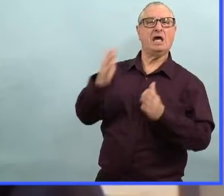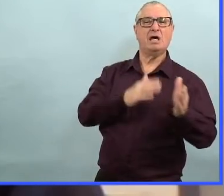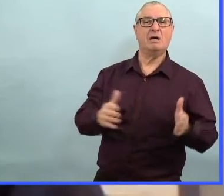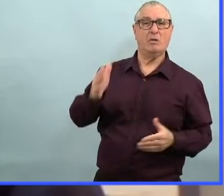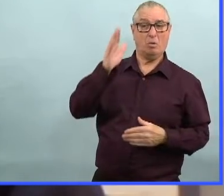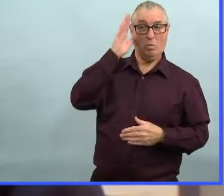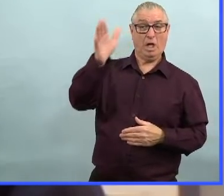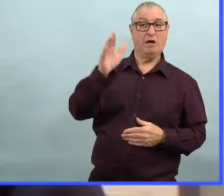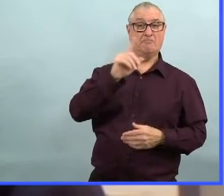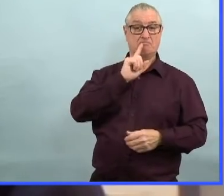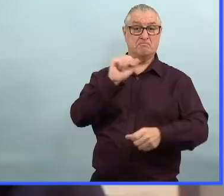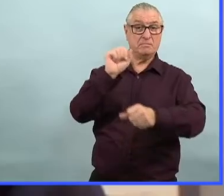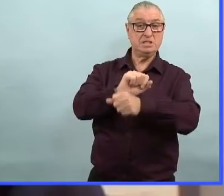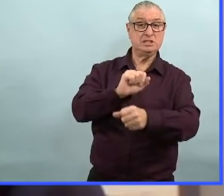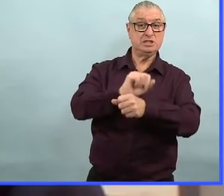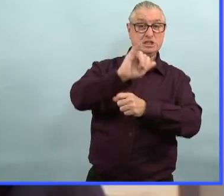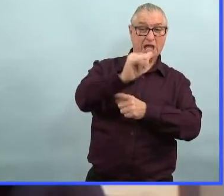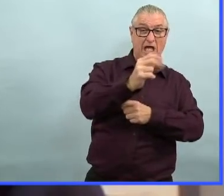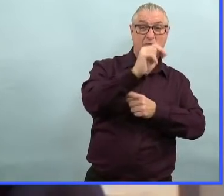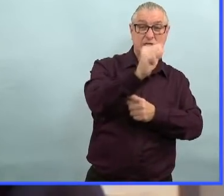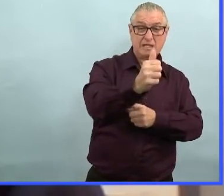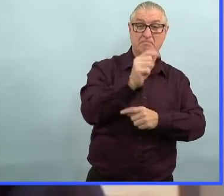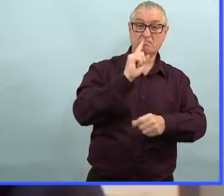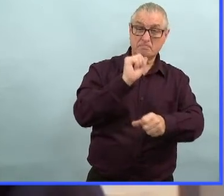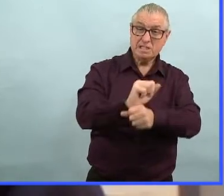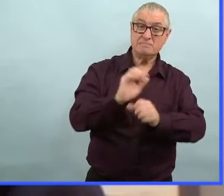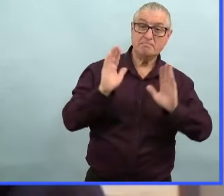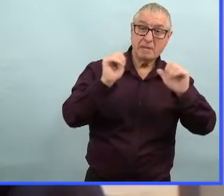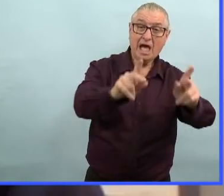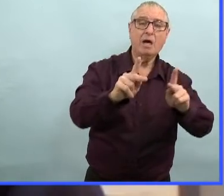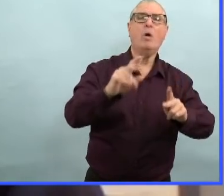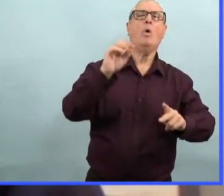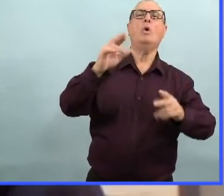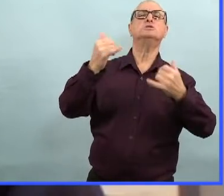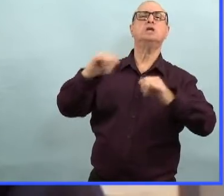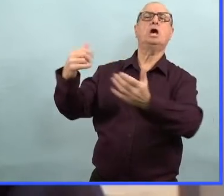on january 10th are are there conversations at this point in time happening to maybe see that